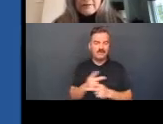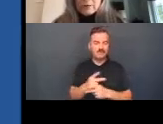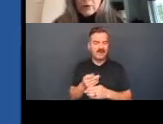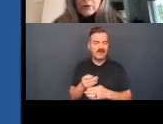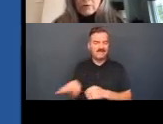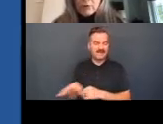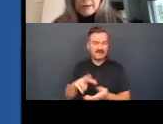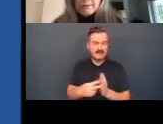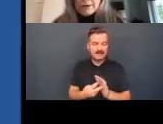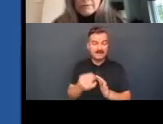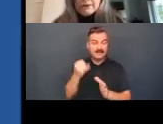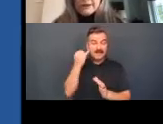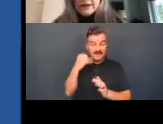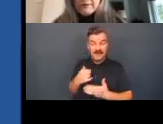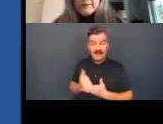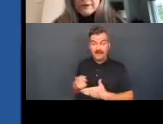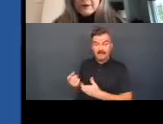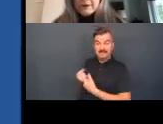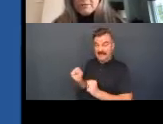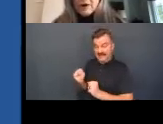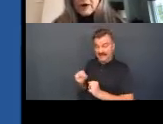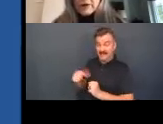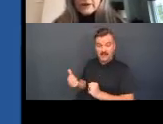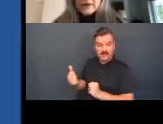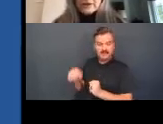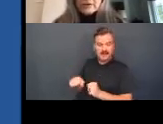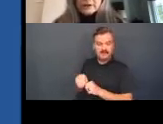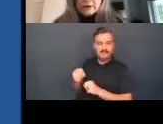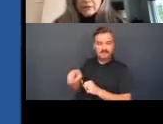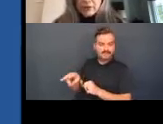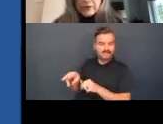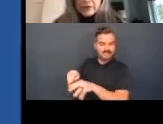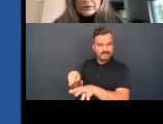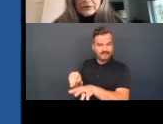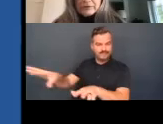a worker more people can be saved to prioritize critical workers.